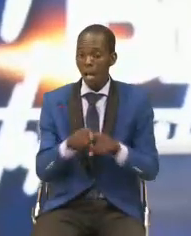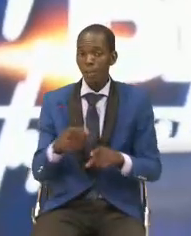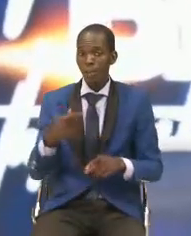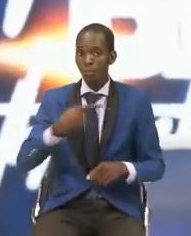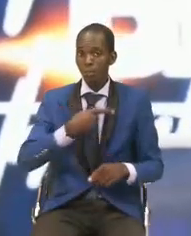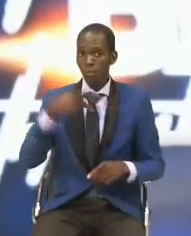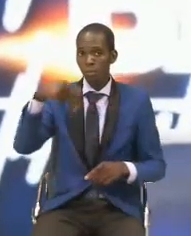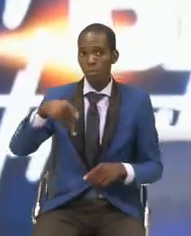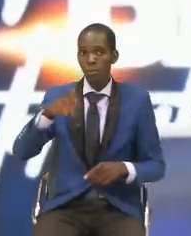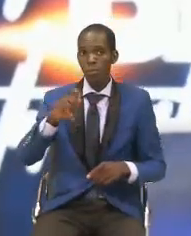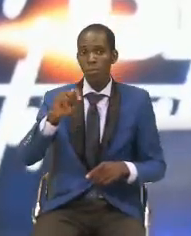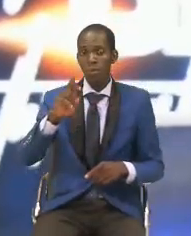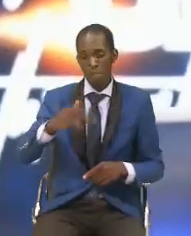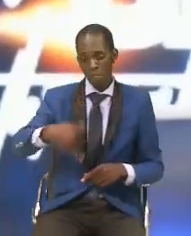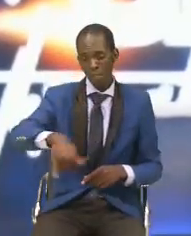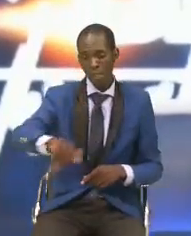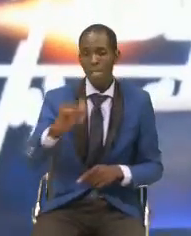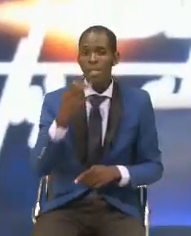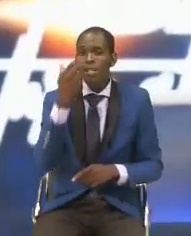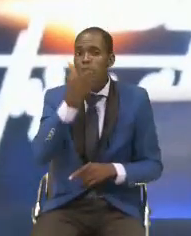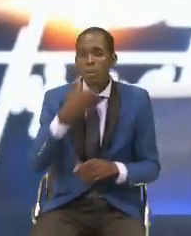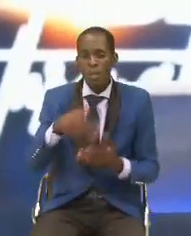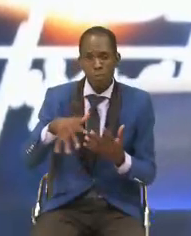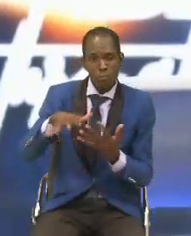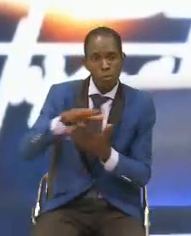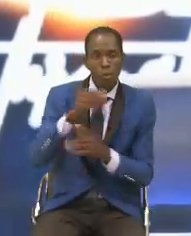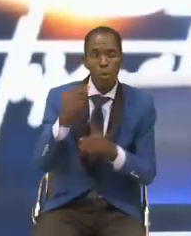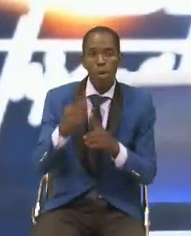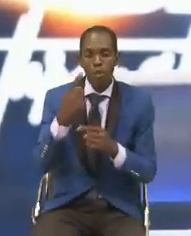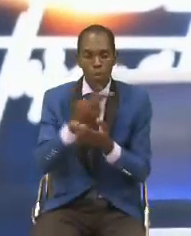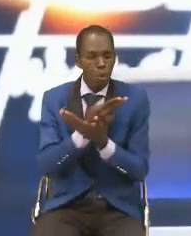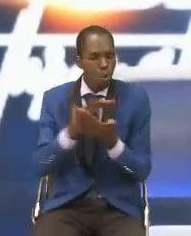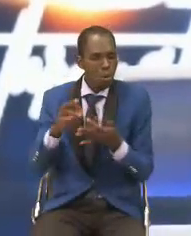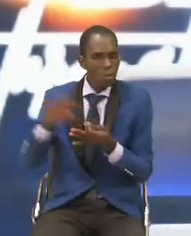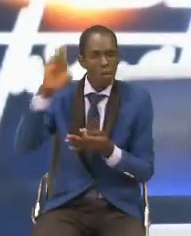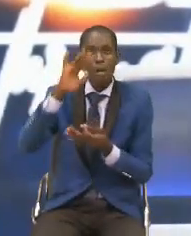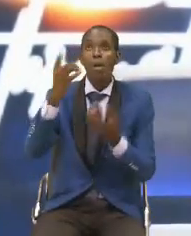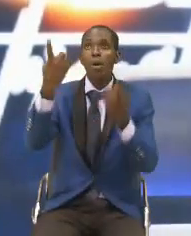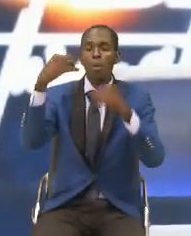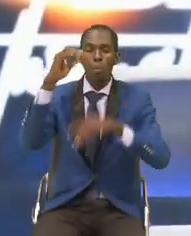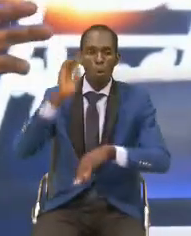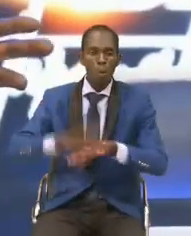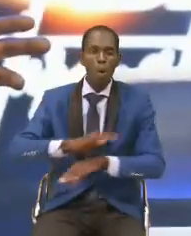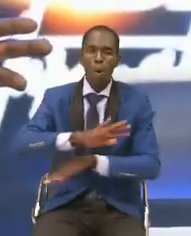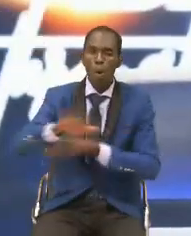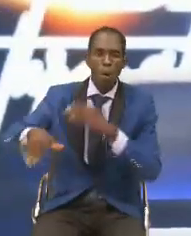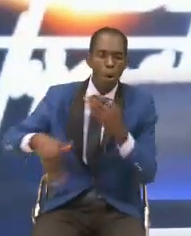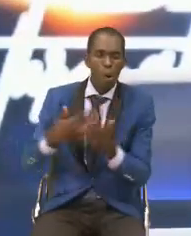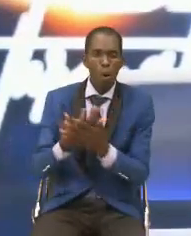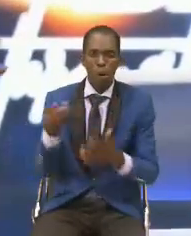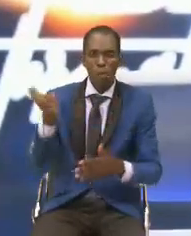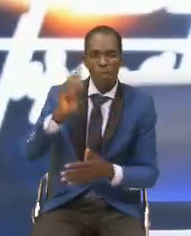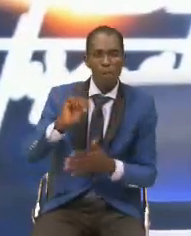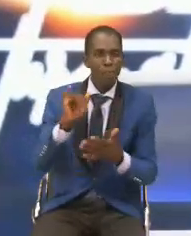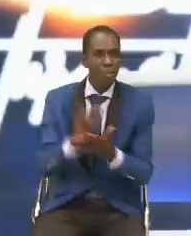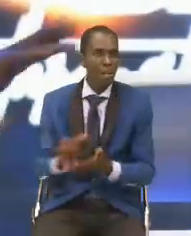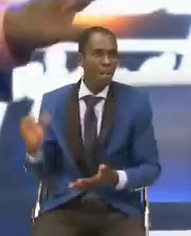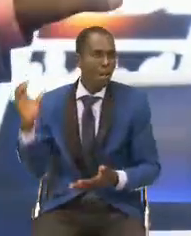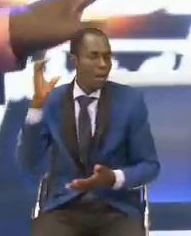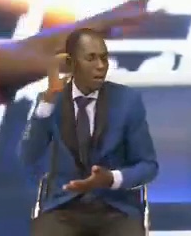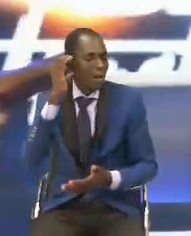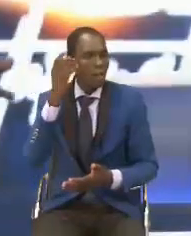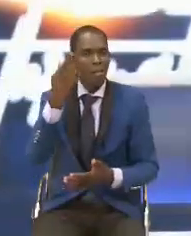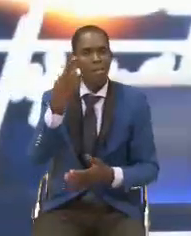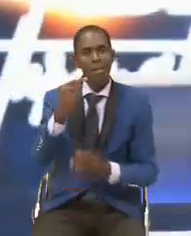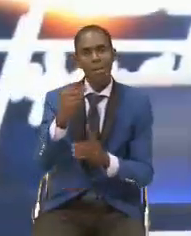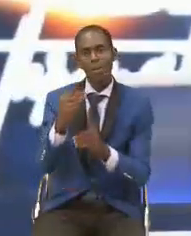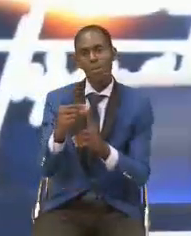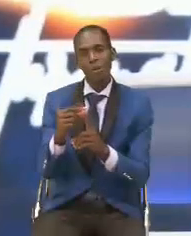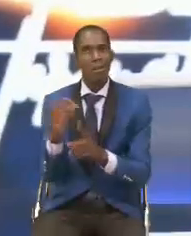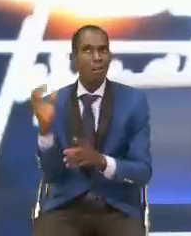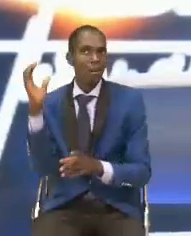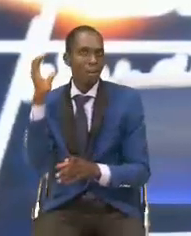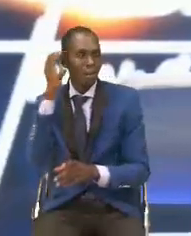and while peter yet speak these words the holy ghost fell on all them that heard